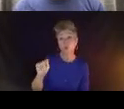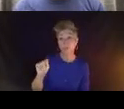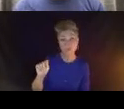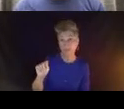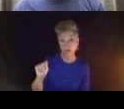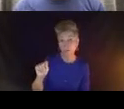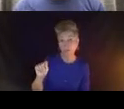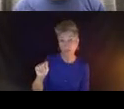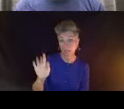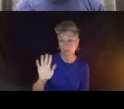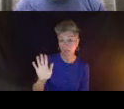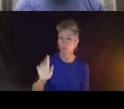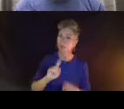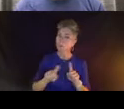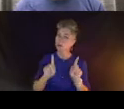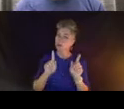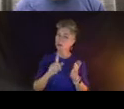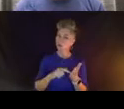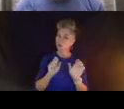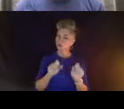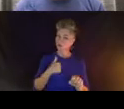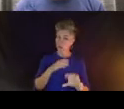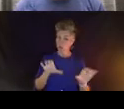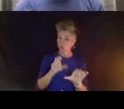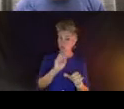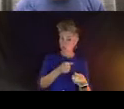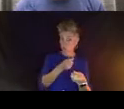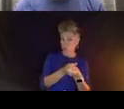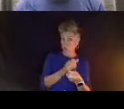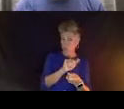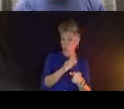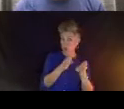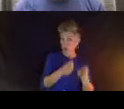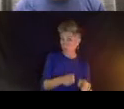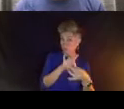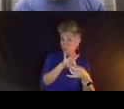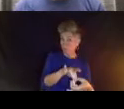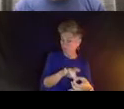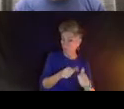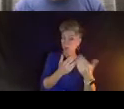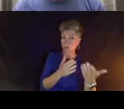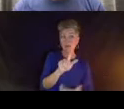but what could I do or how could I support that person in recommending laser hair removal or whatnot?